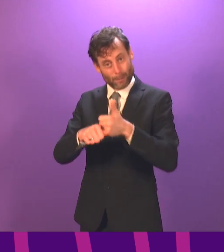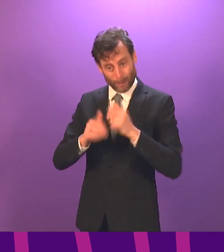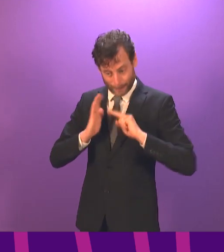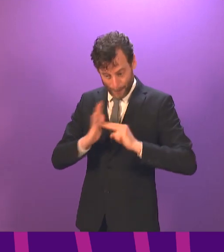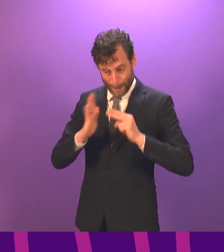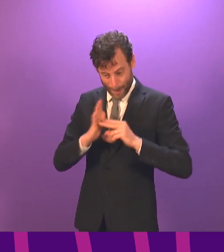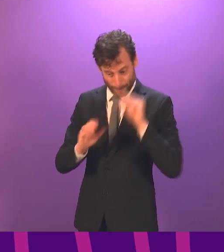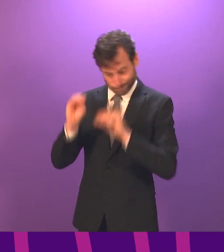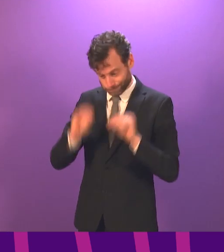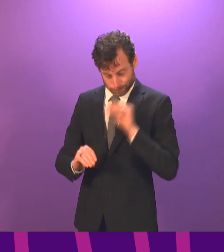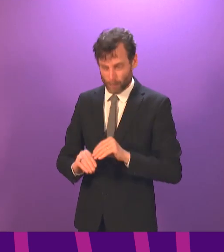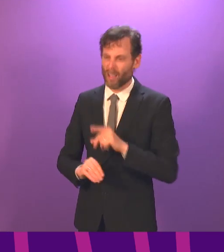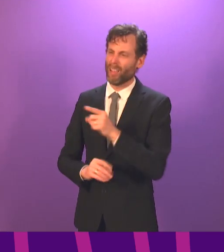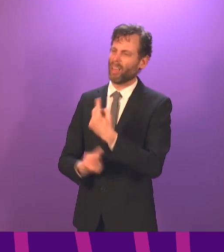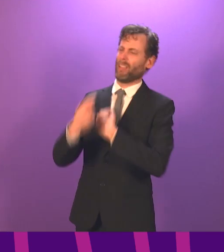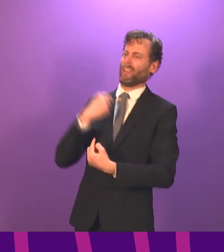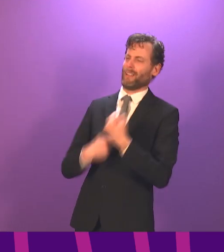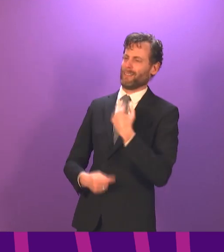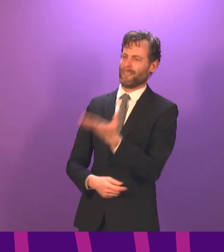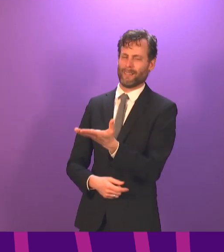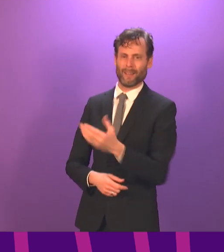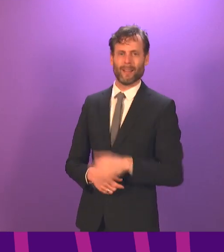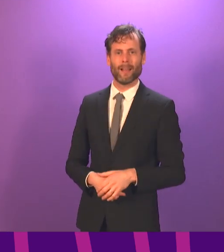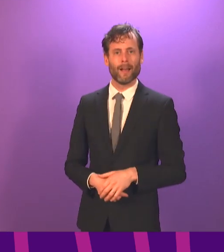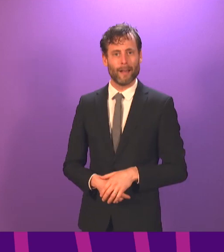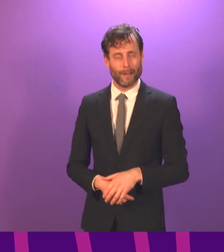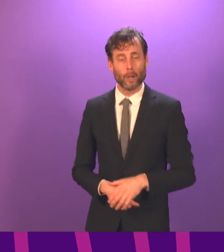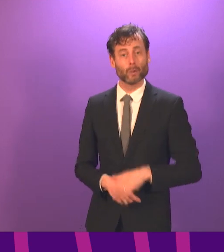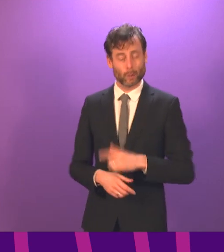I point out to him that we are talking about facilitating an election agent and